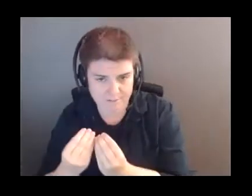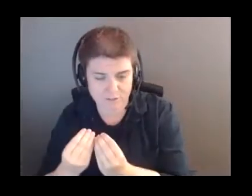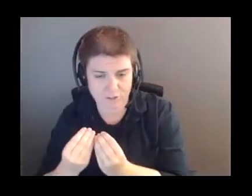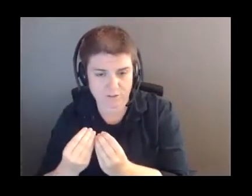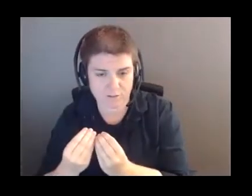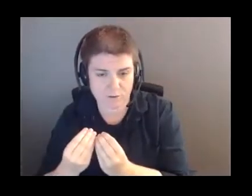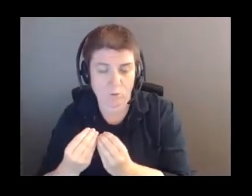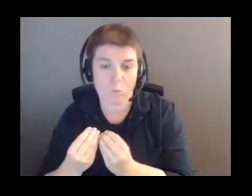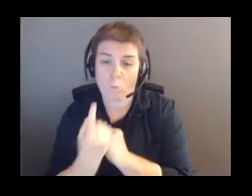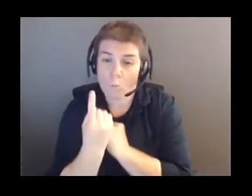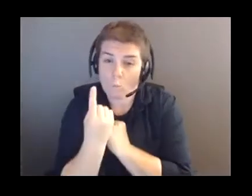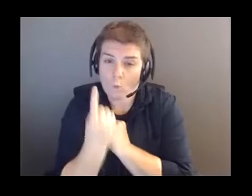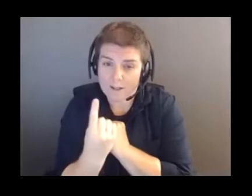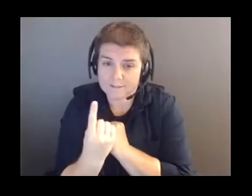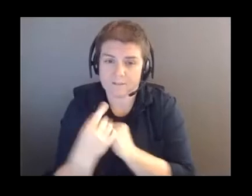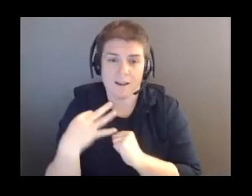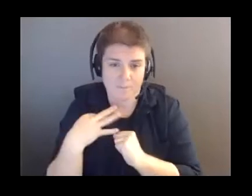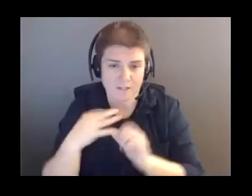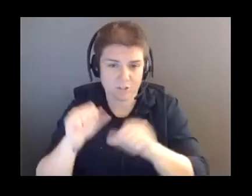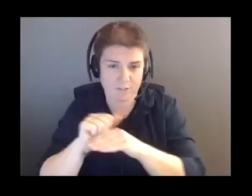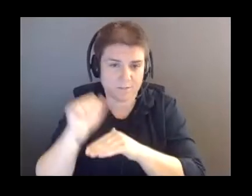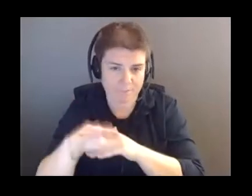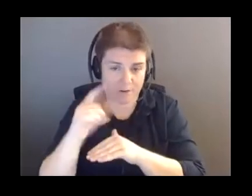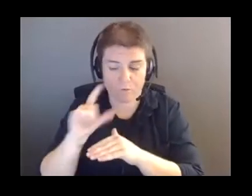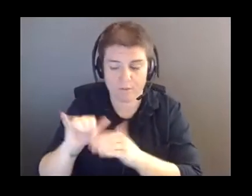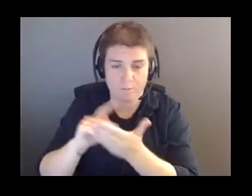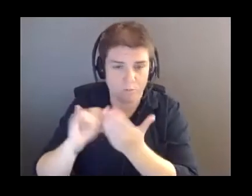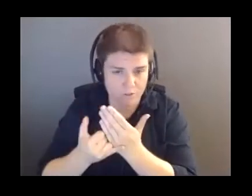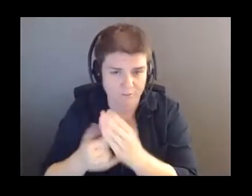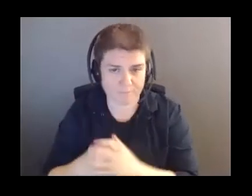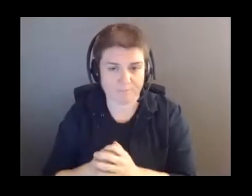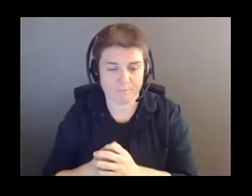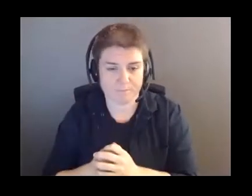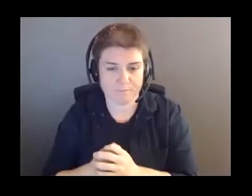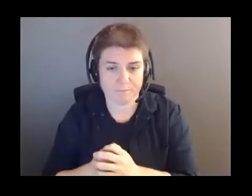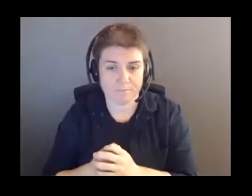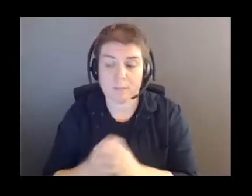only one application can be submitted for that project. Multiple organizations cannot